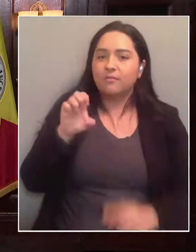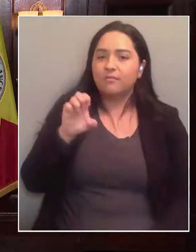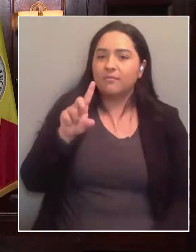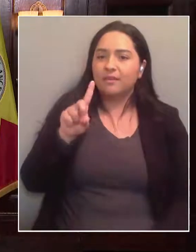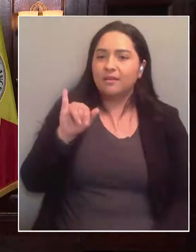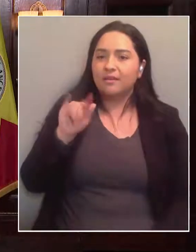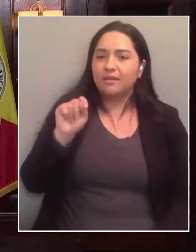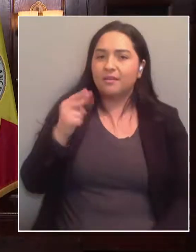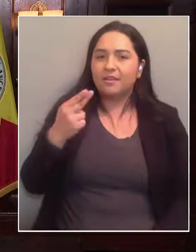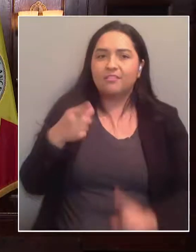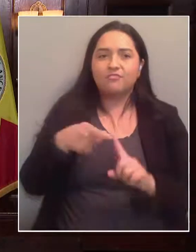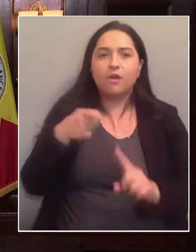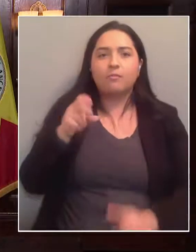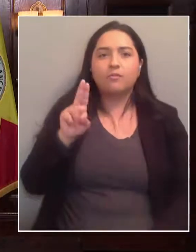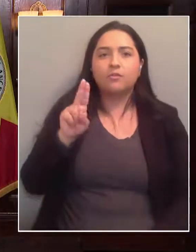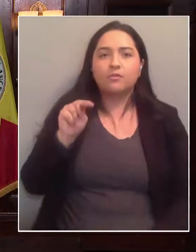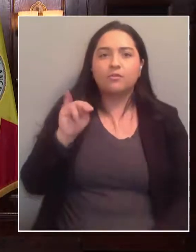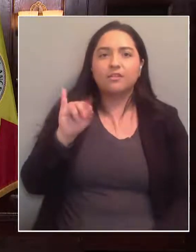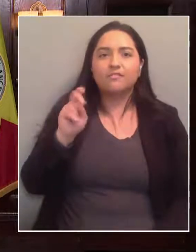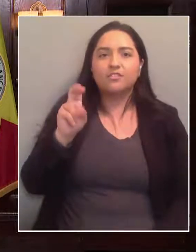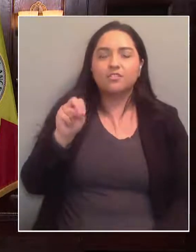FROM THE LINE EDITH FROM